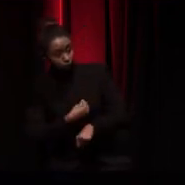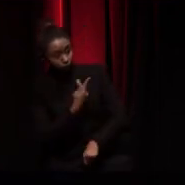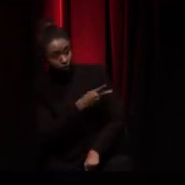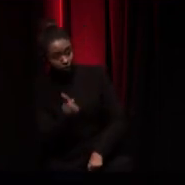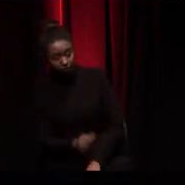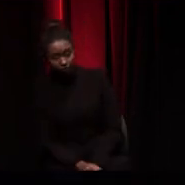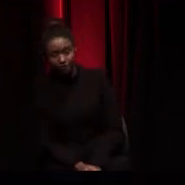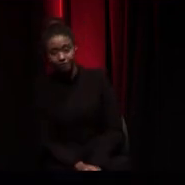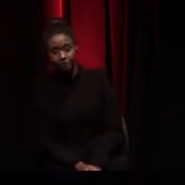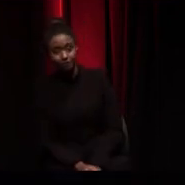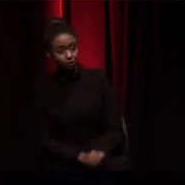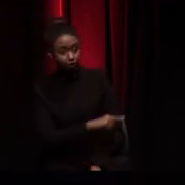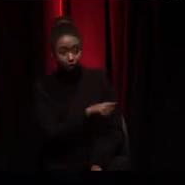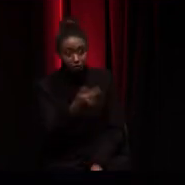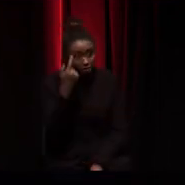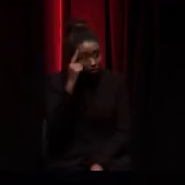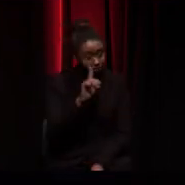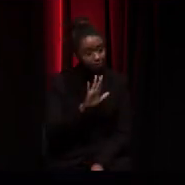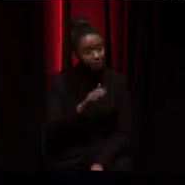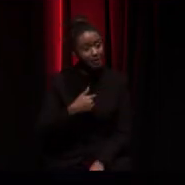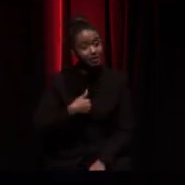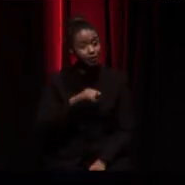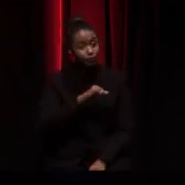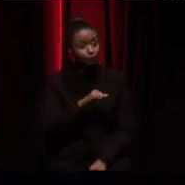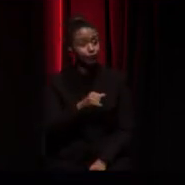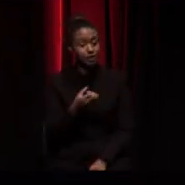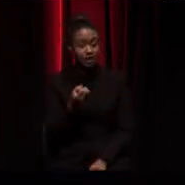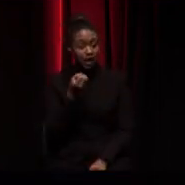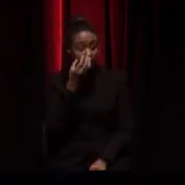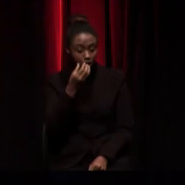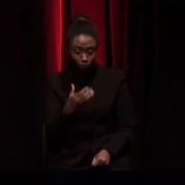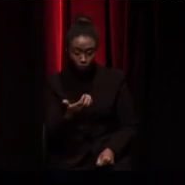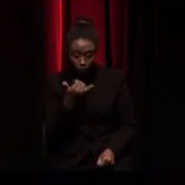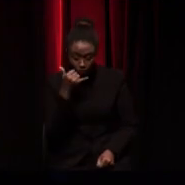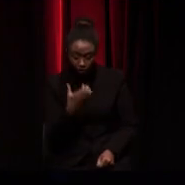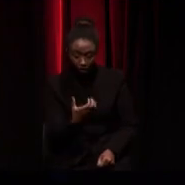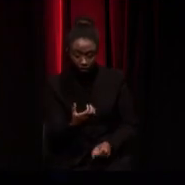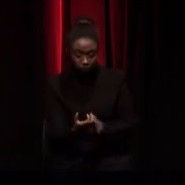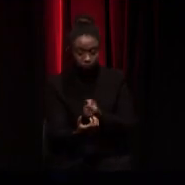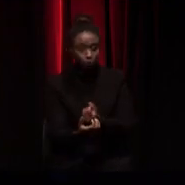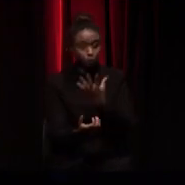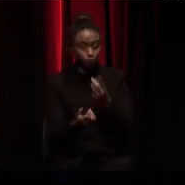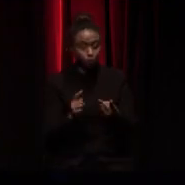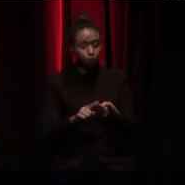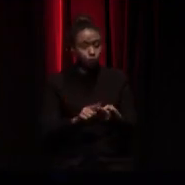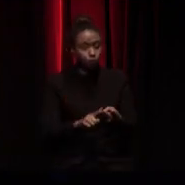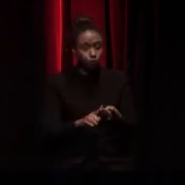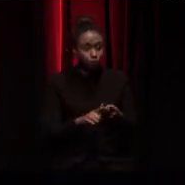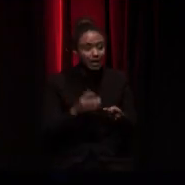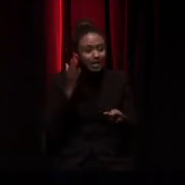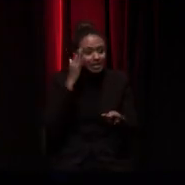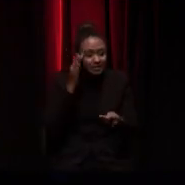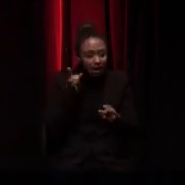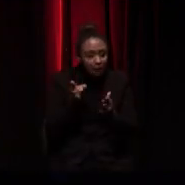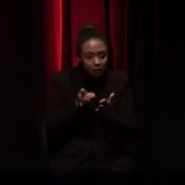You don’t even know it, but when you turn on the light, check your smartphones, the glass screen through which